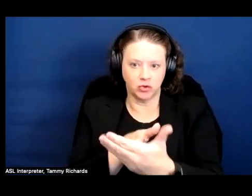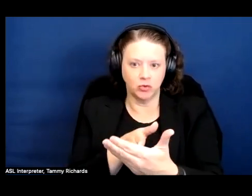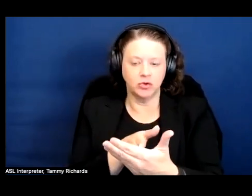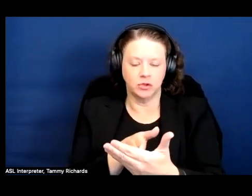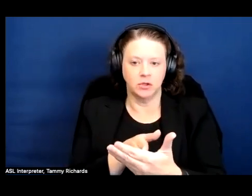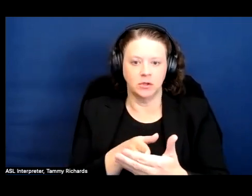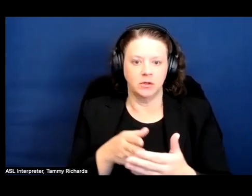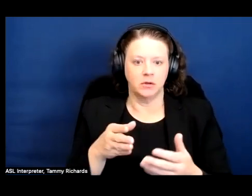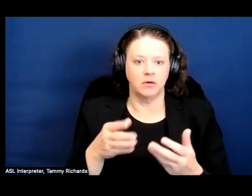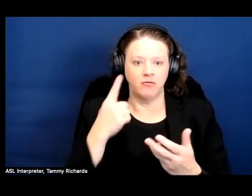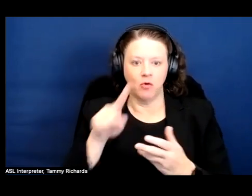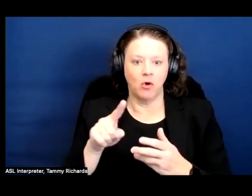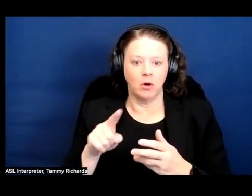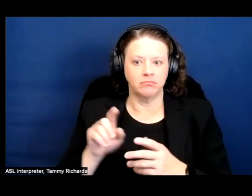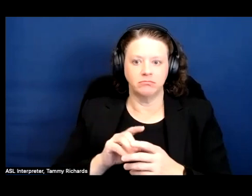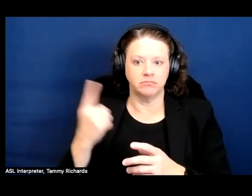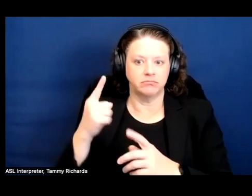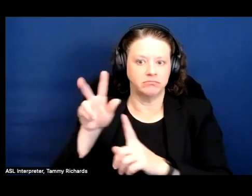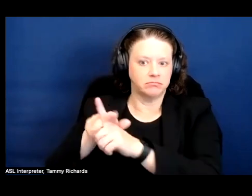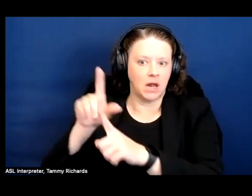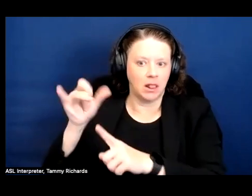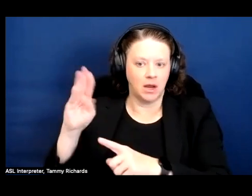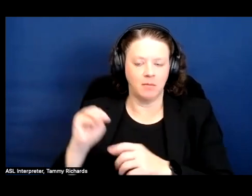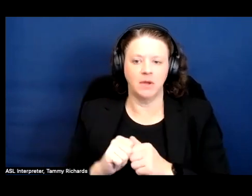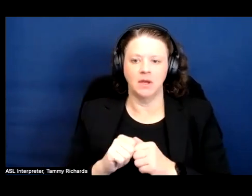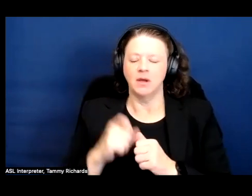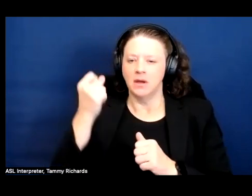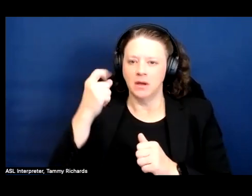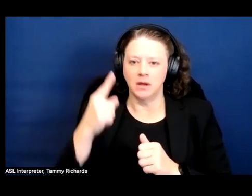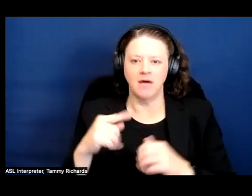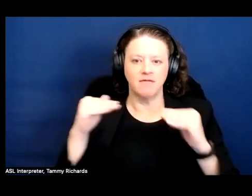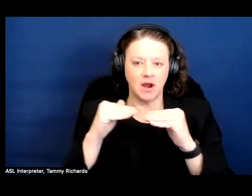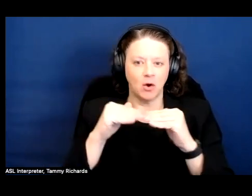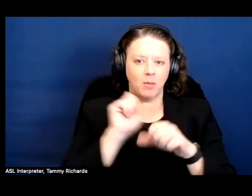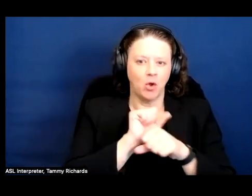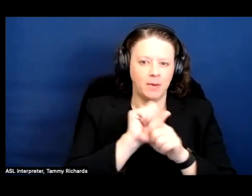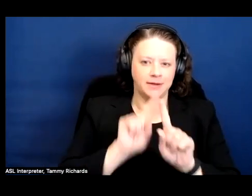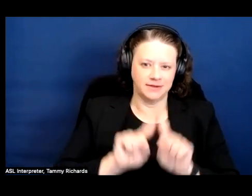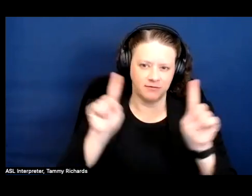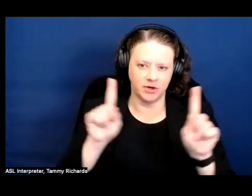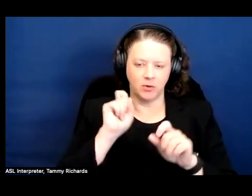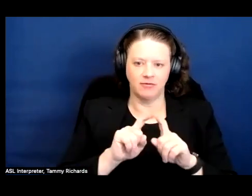Okay. Okay. So my portion of today's presentation,